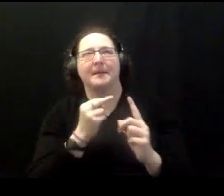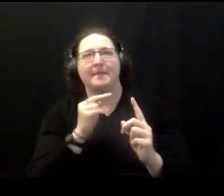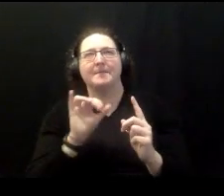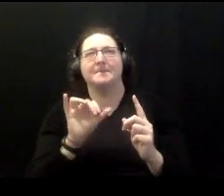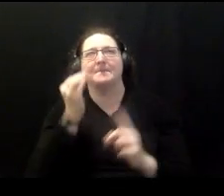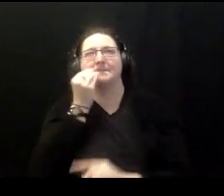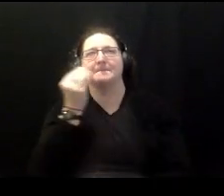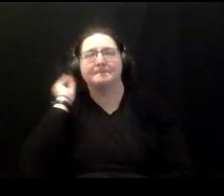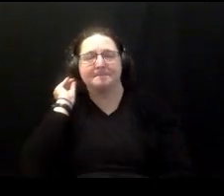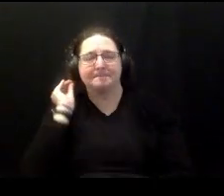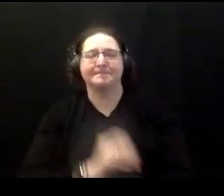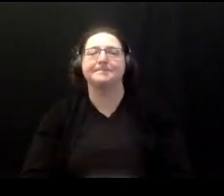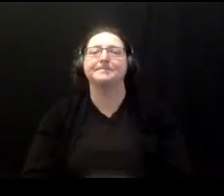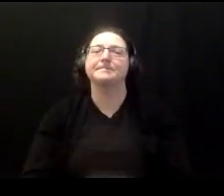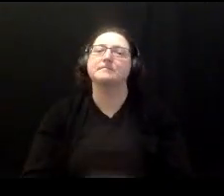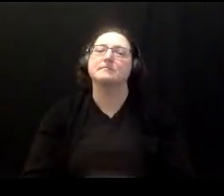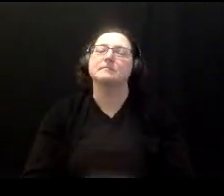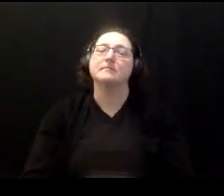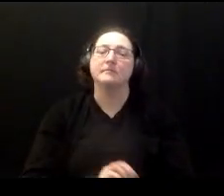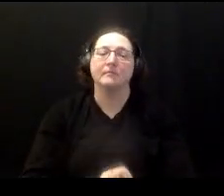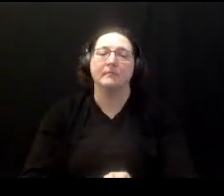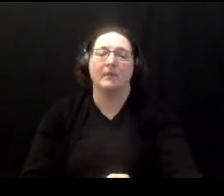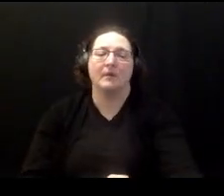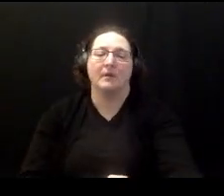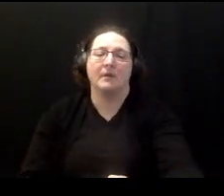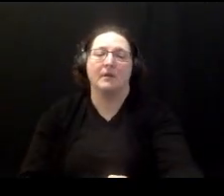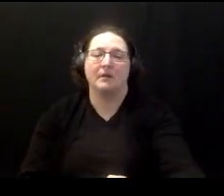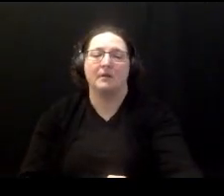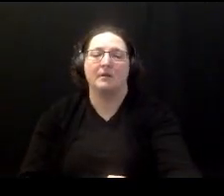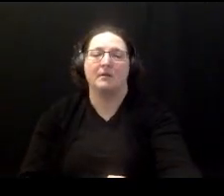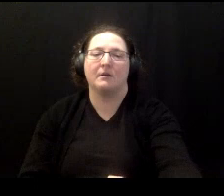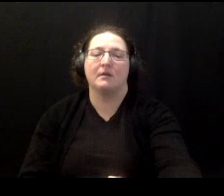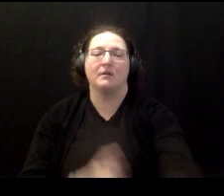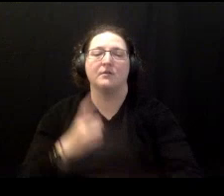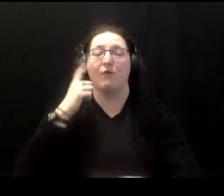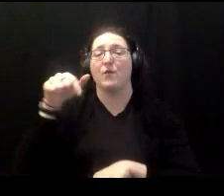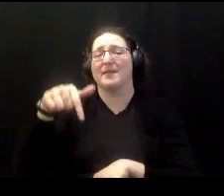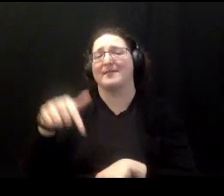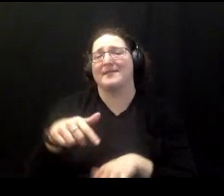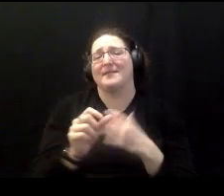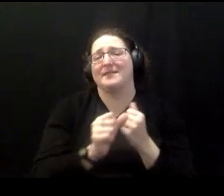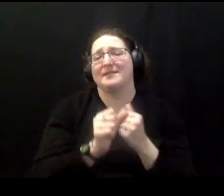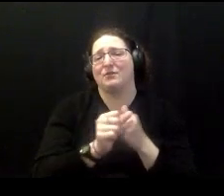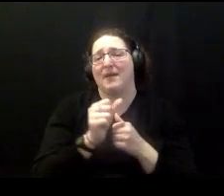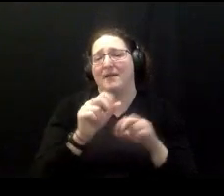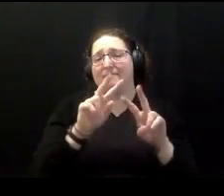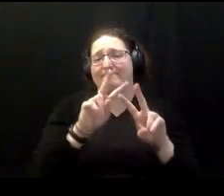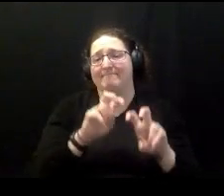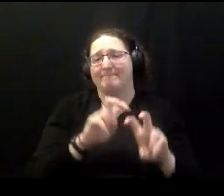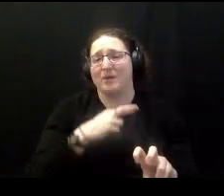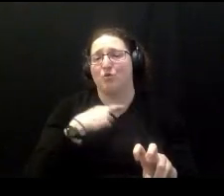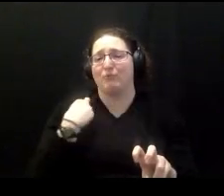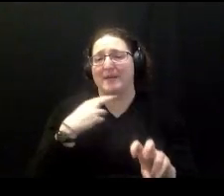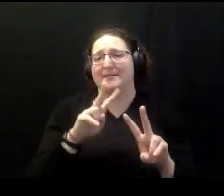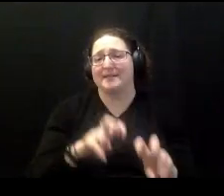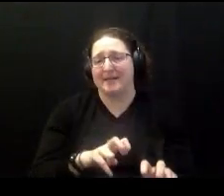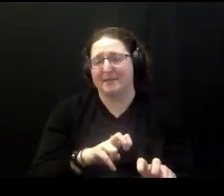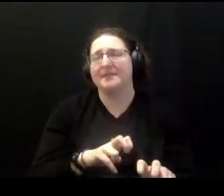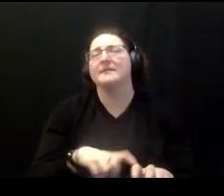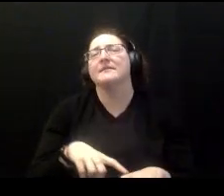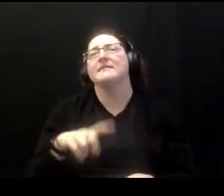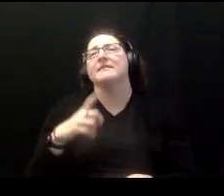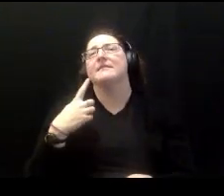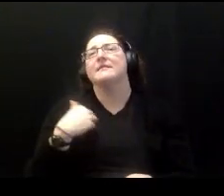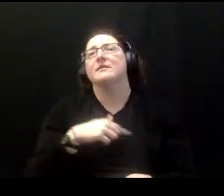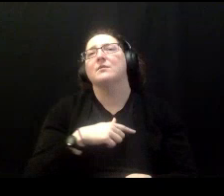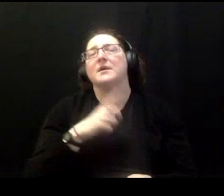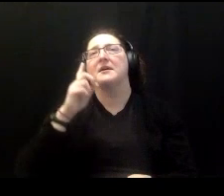In order to conduct this public health risk assessment, we have sought to leverage the threats and hazards identified in